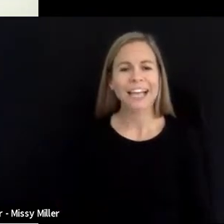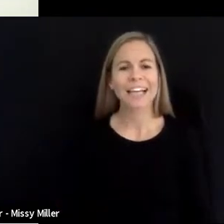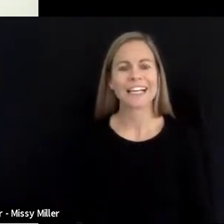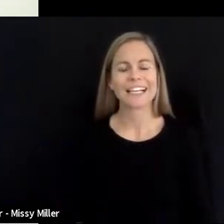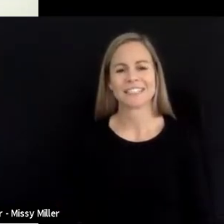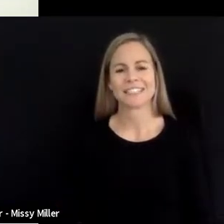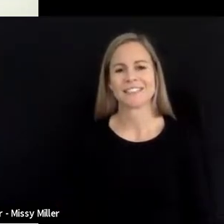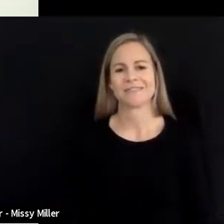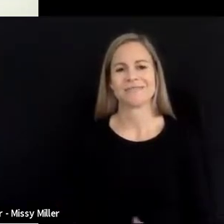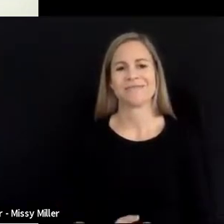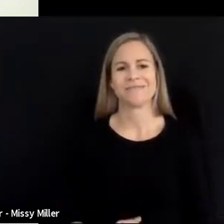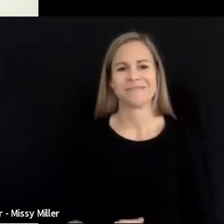Dewey.